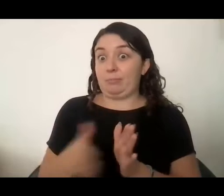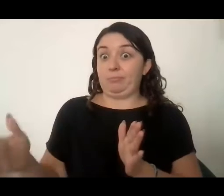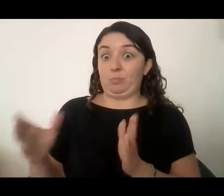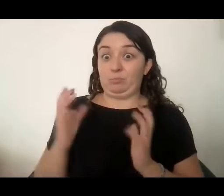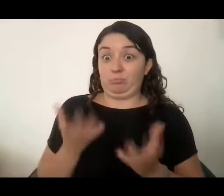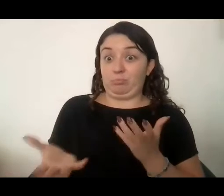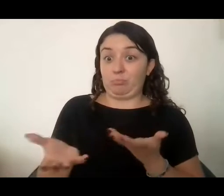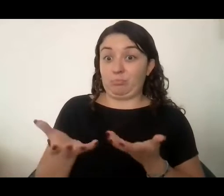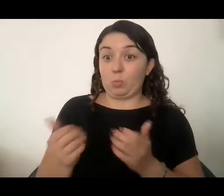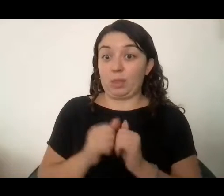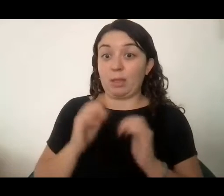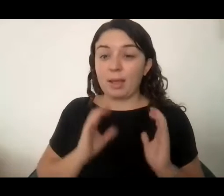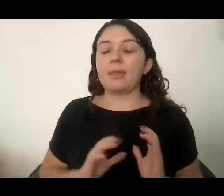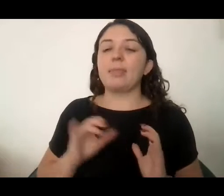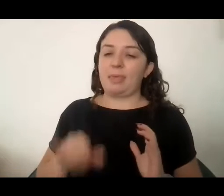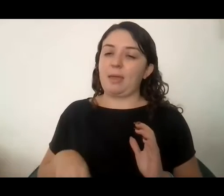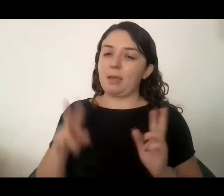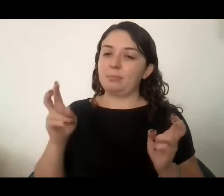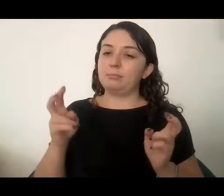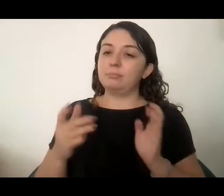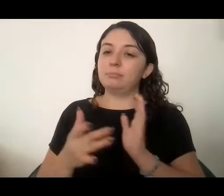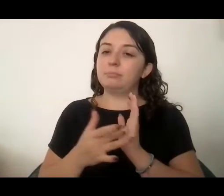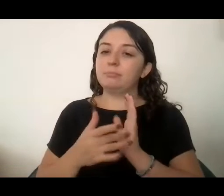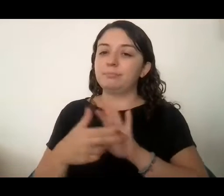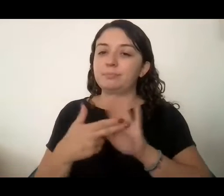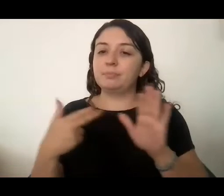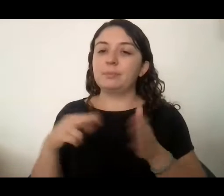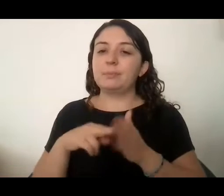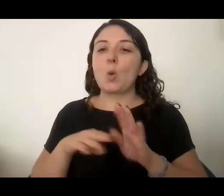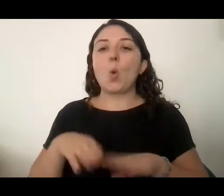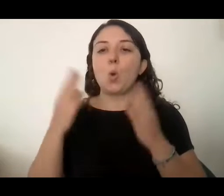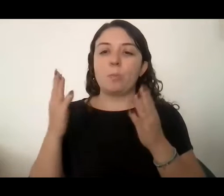Now, if you or someone you support are feeling a little unsure about whether when the business